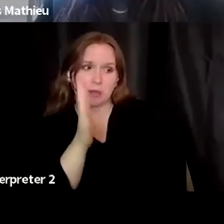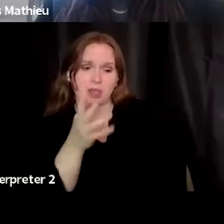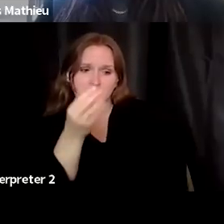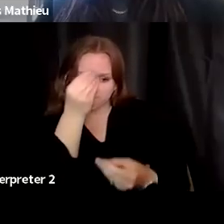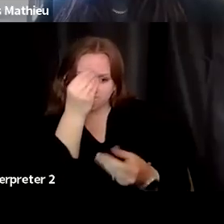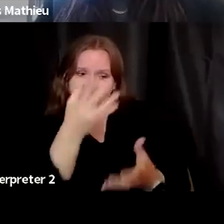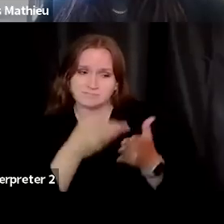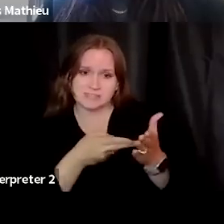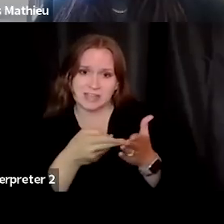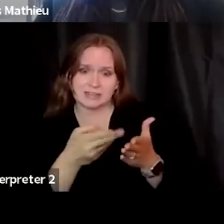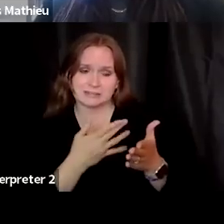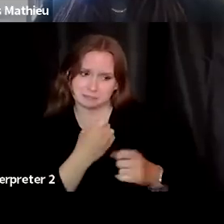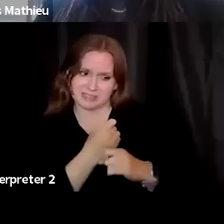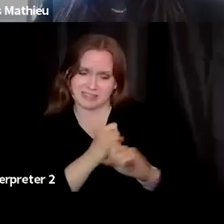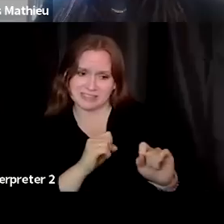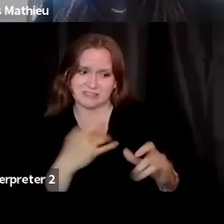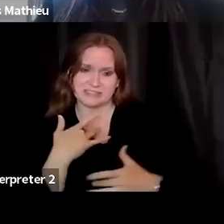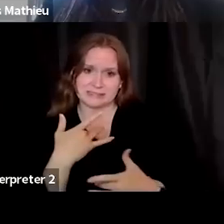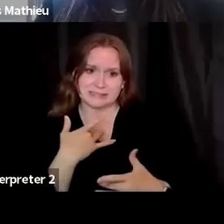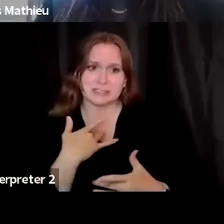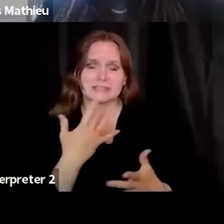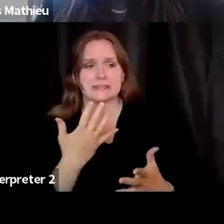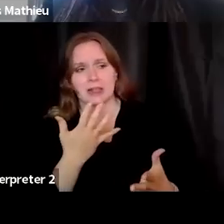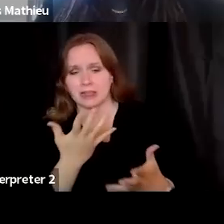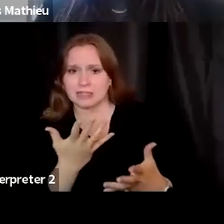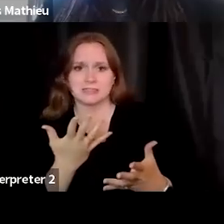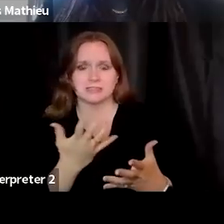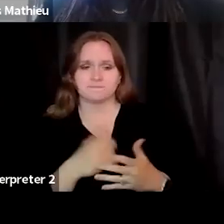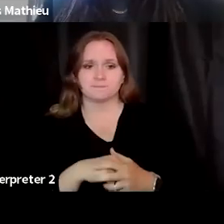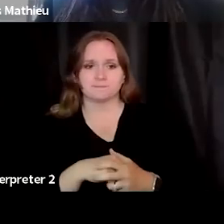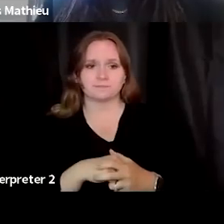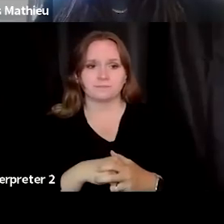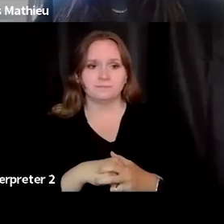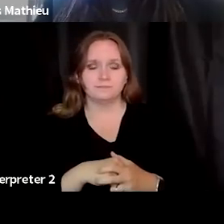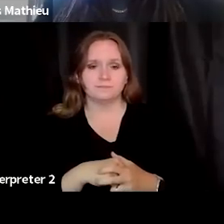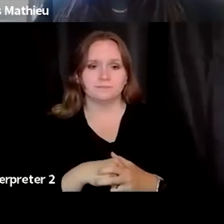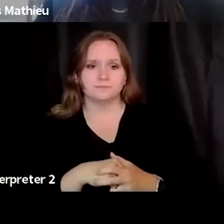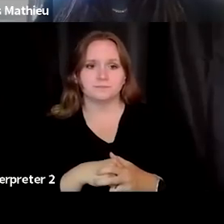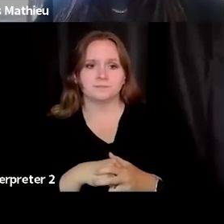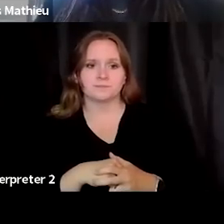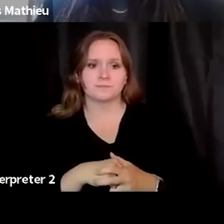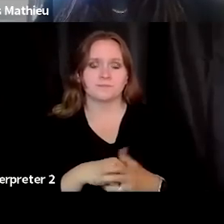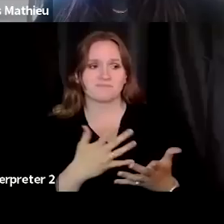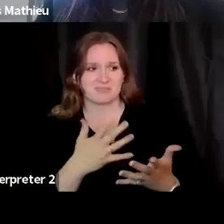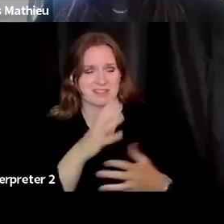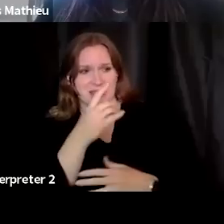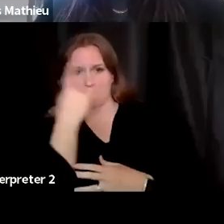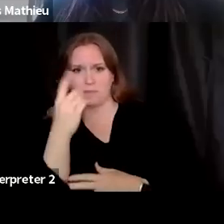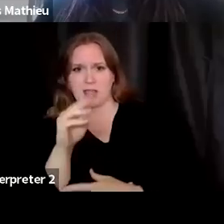and say, you know, I got, I gotta tell you, I'm a little worried about, you know, the black mold on the ceiling.